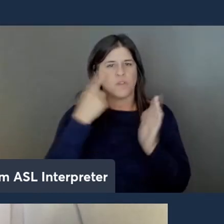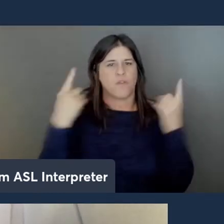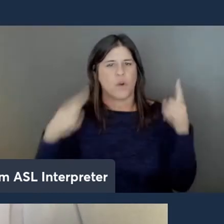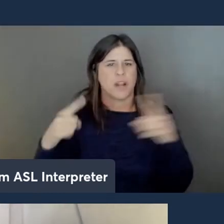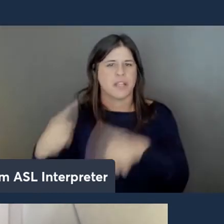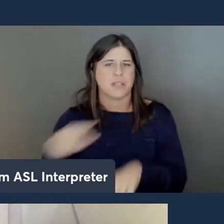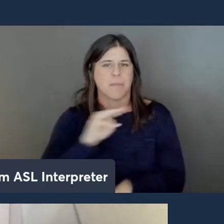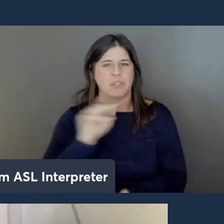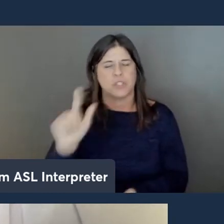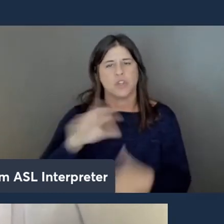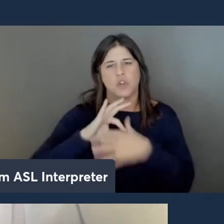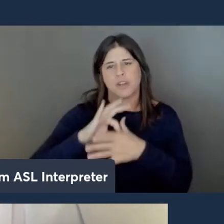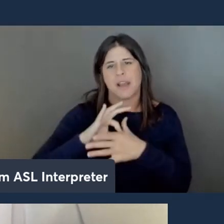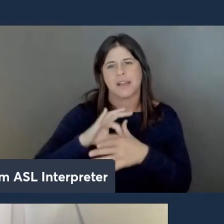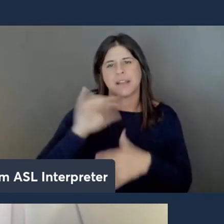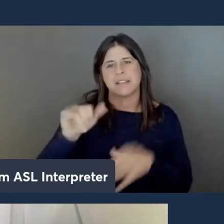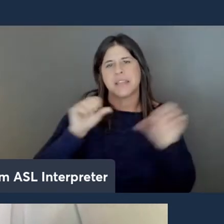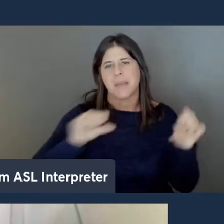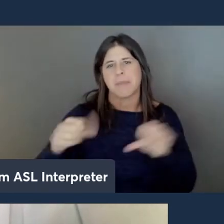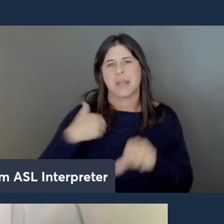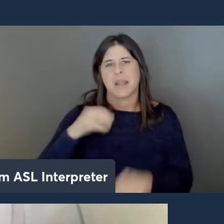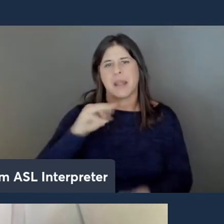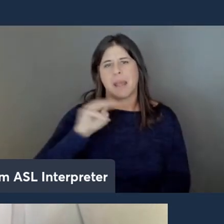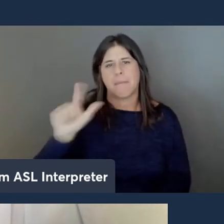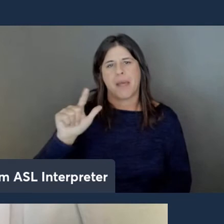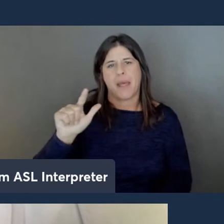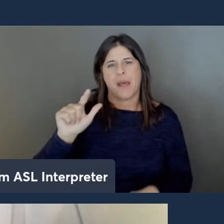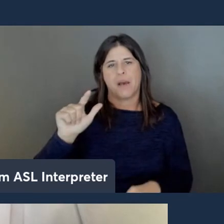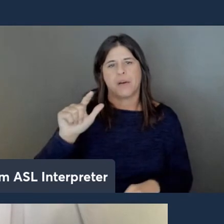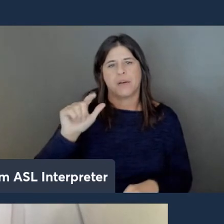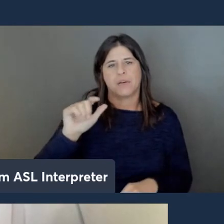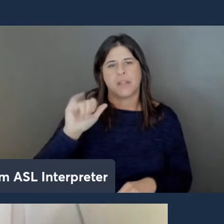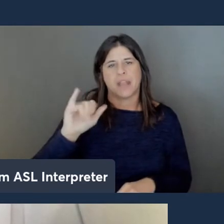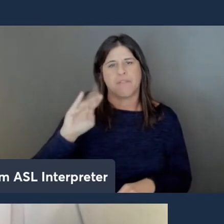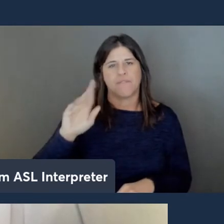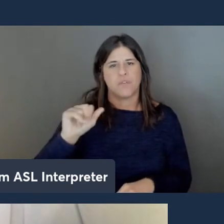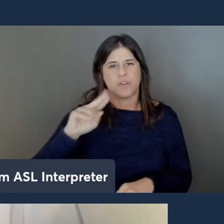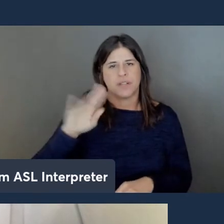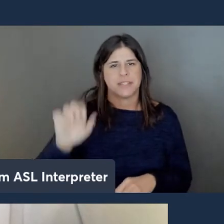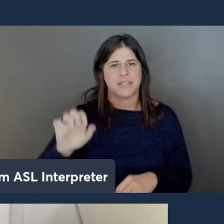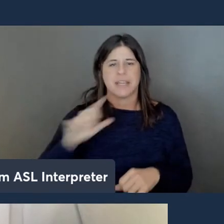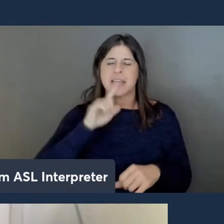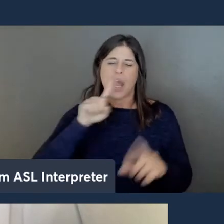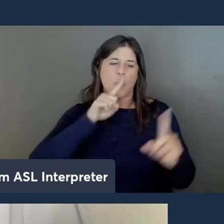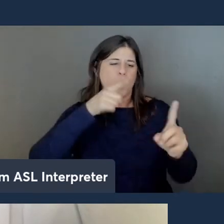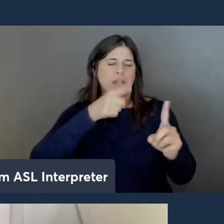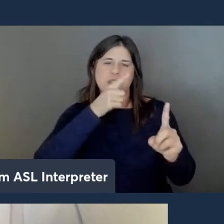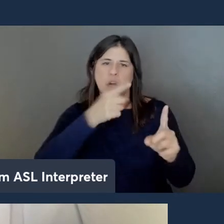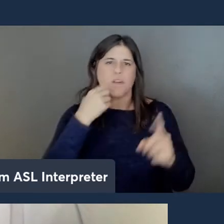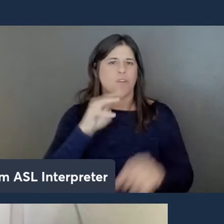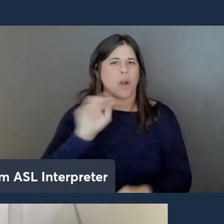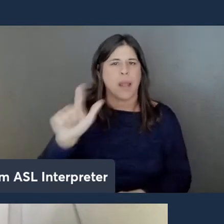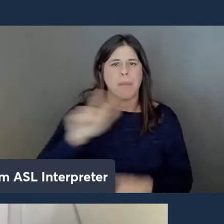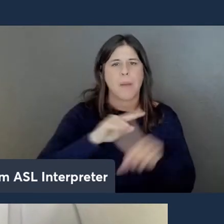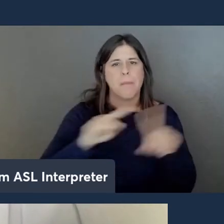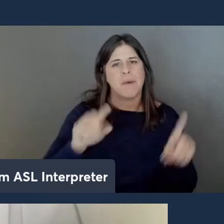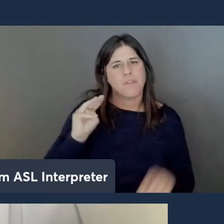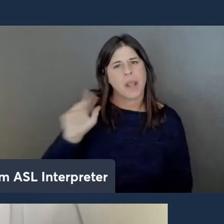is the ability to run ML inferencing. So, generally not targeted towards ML training, but for ML inferencing can play a big role